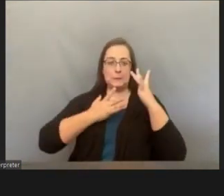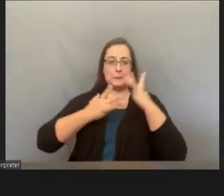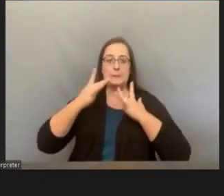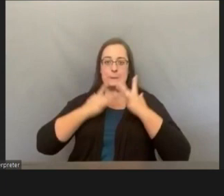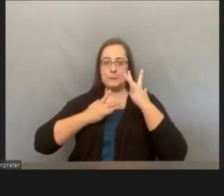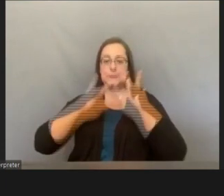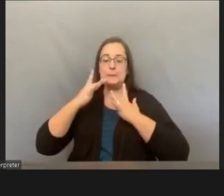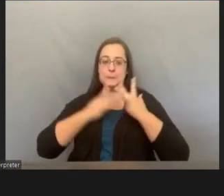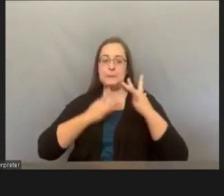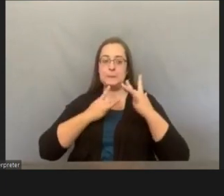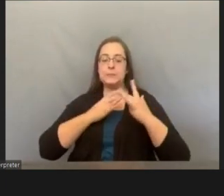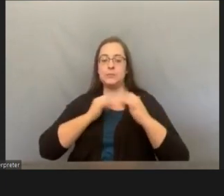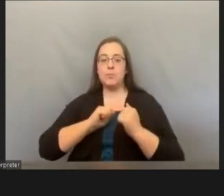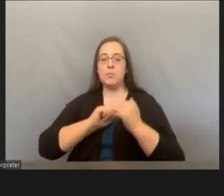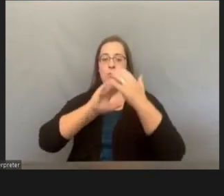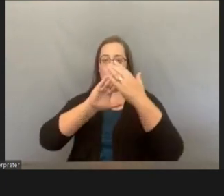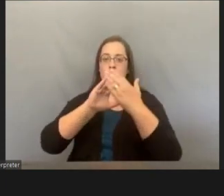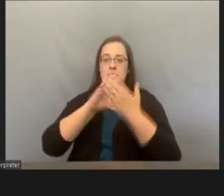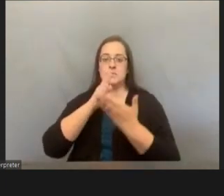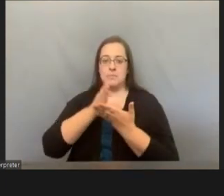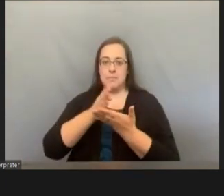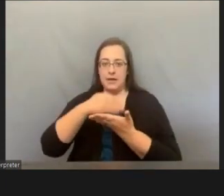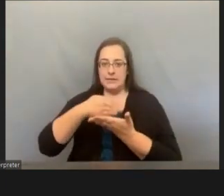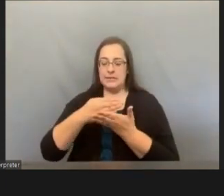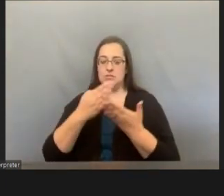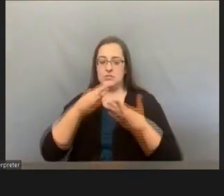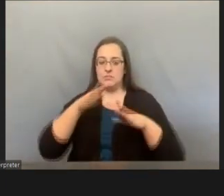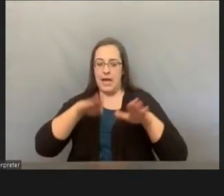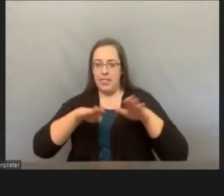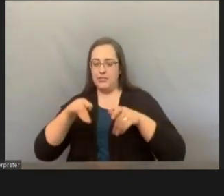LONG-TERM FINANCIAL HEALTH OF OUR CITY THAT WE TAKE A